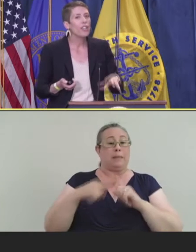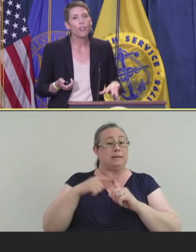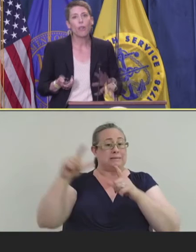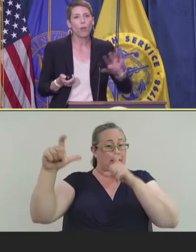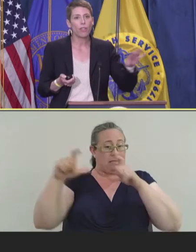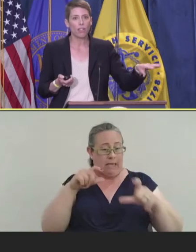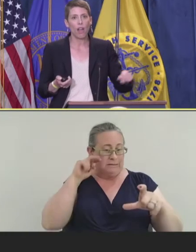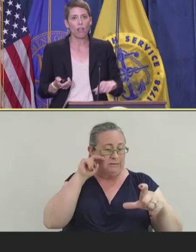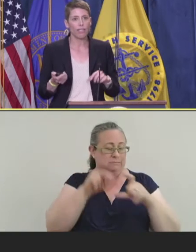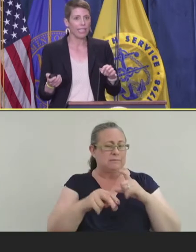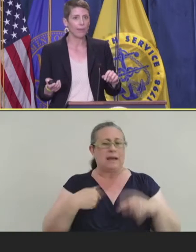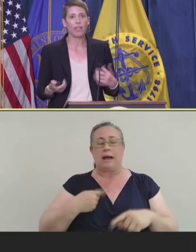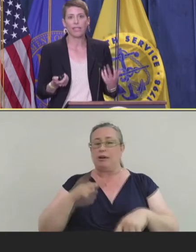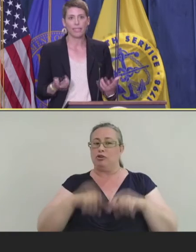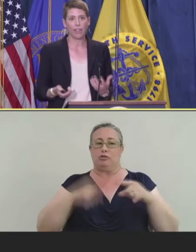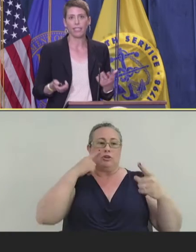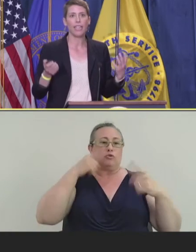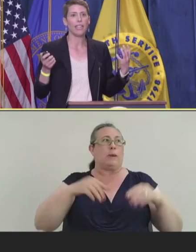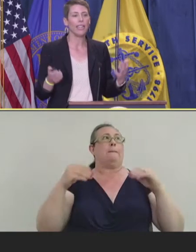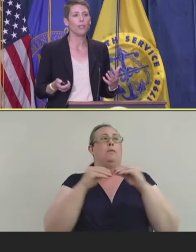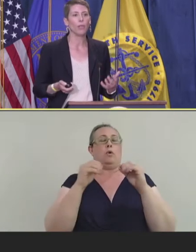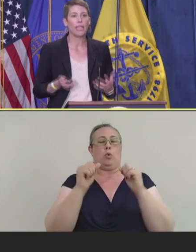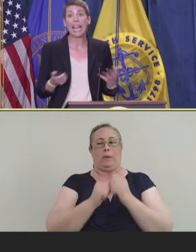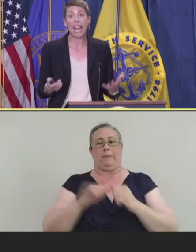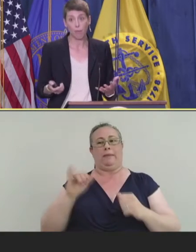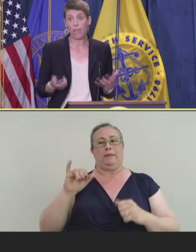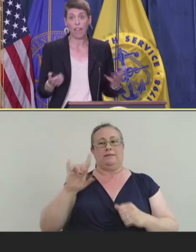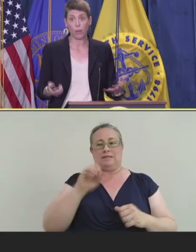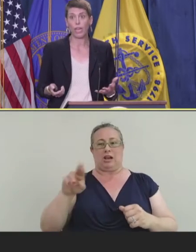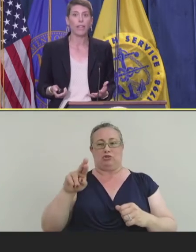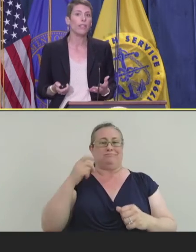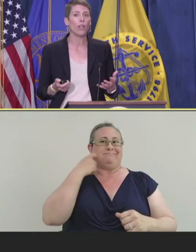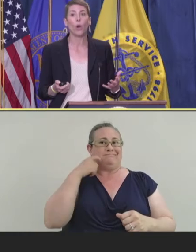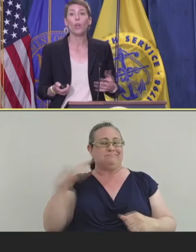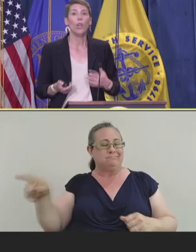agree more with Dr. Holland's assessment that scarcity is really the enemy of equity. So,